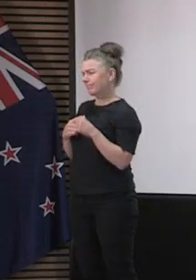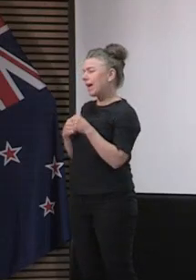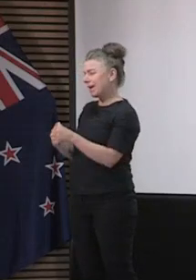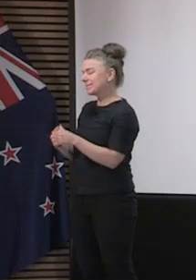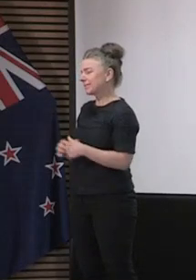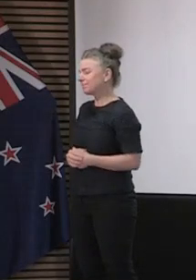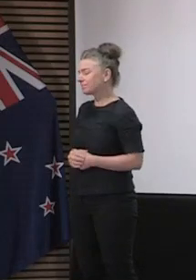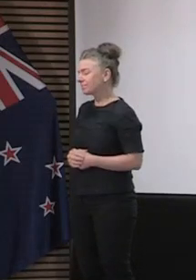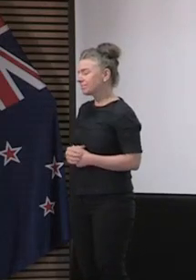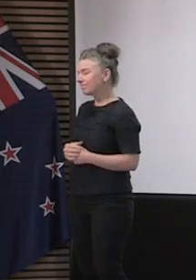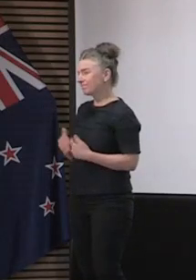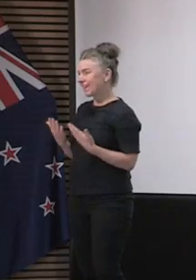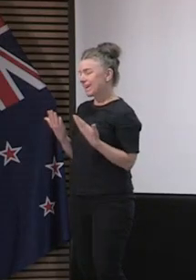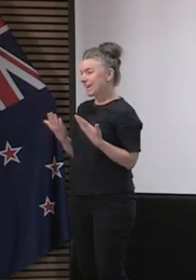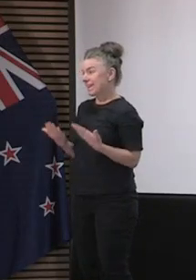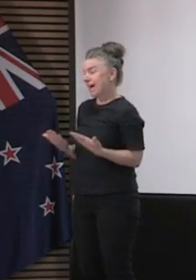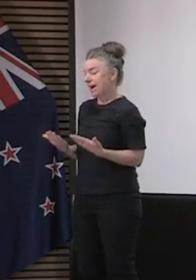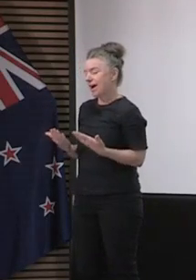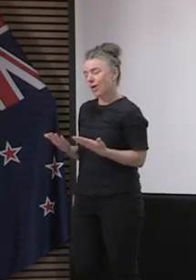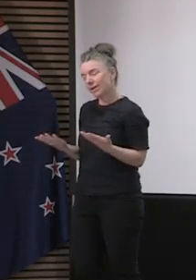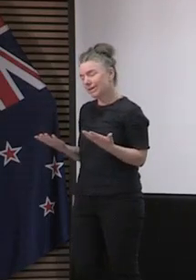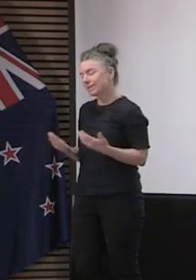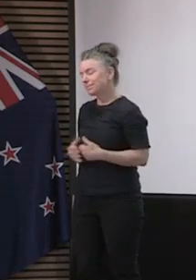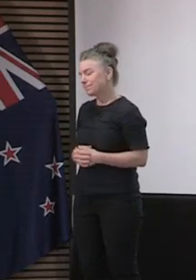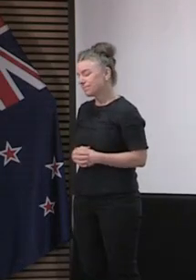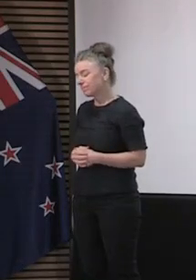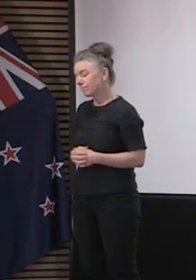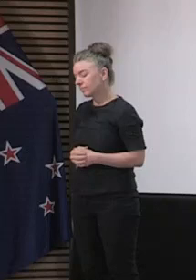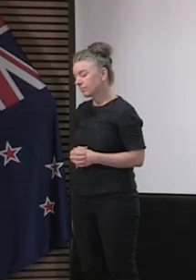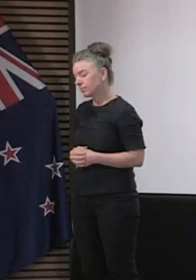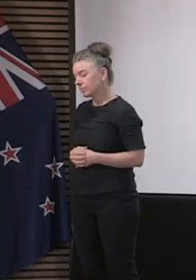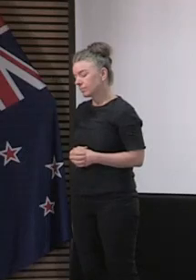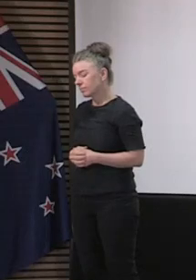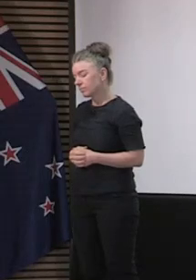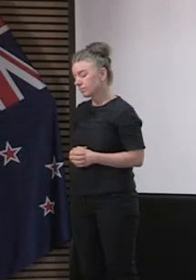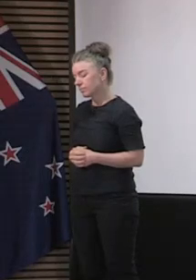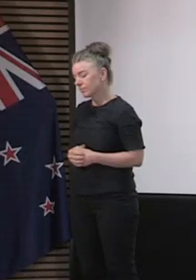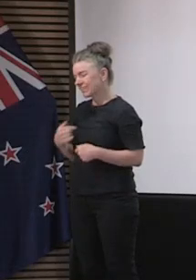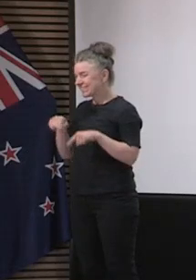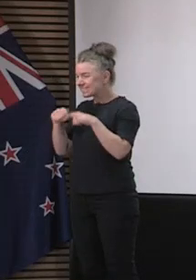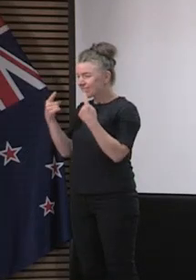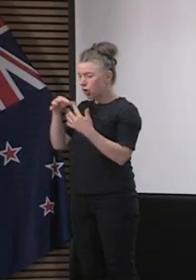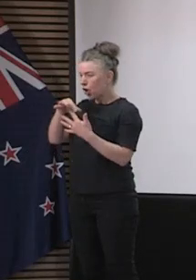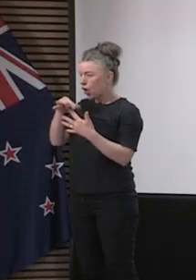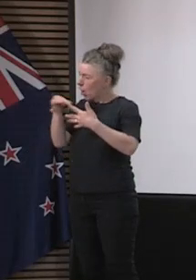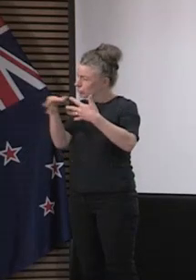something the Government is seriously looking at? We have been very careful around